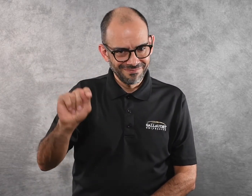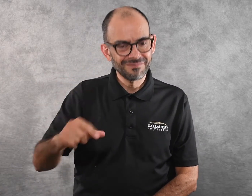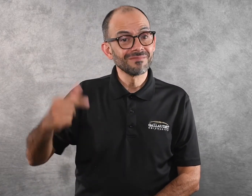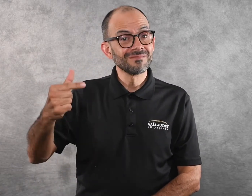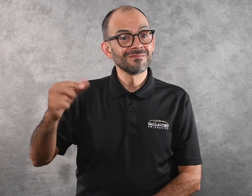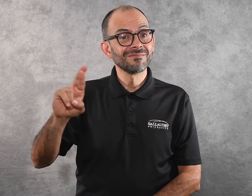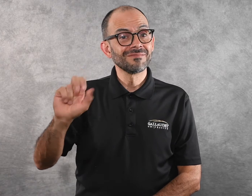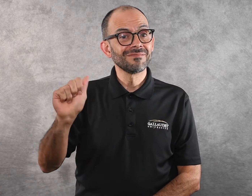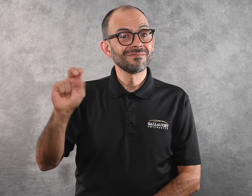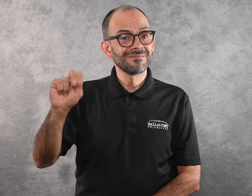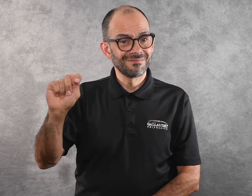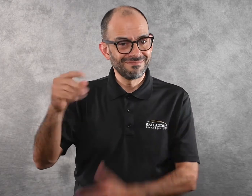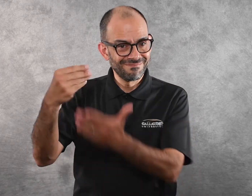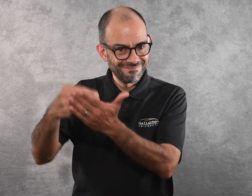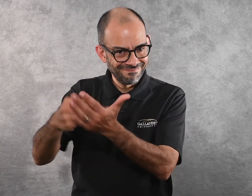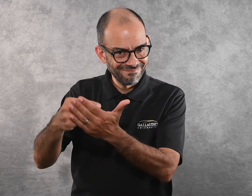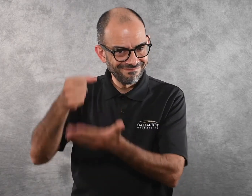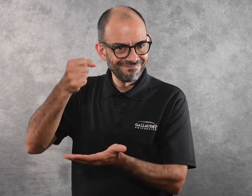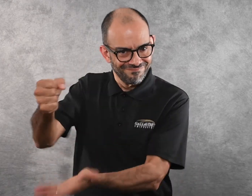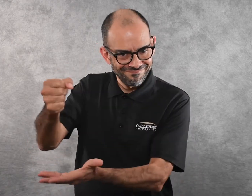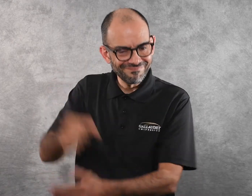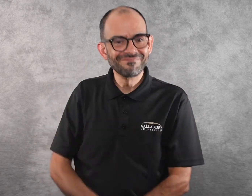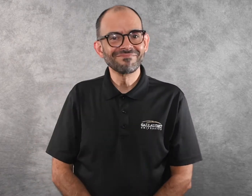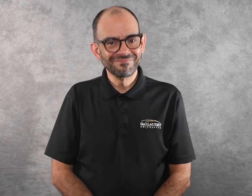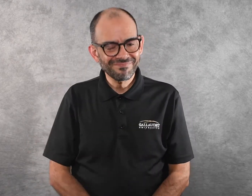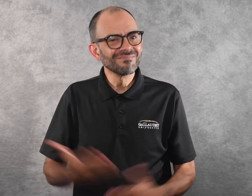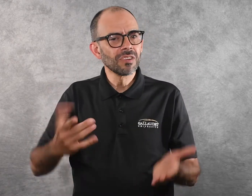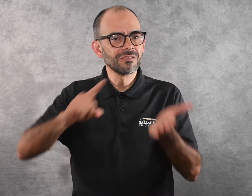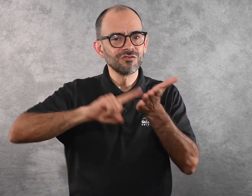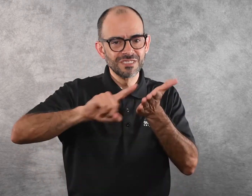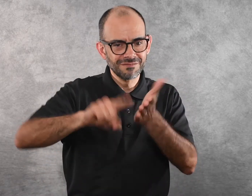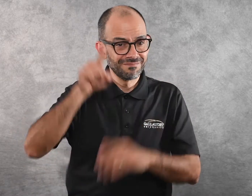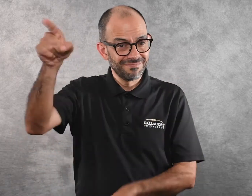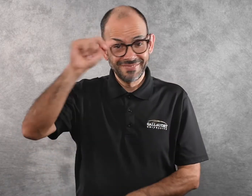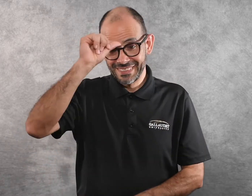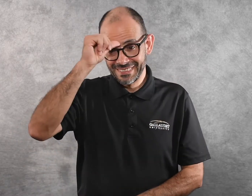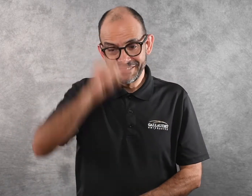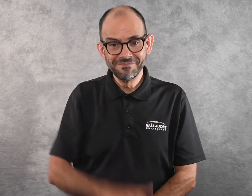grant to conduct research in India.